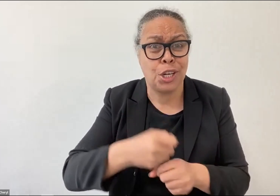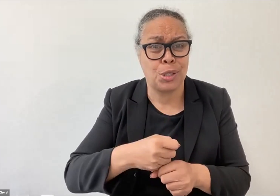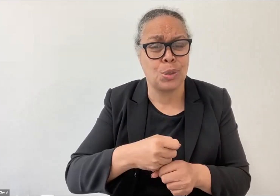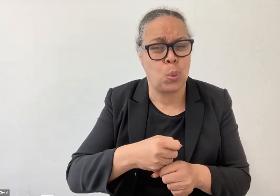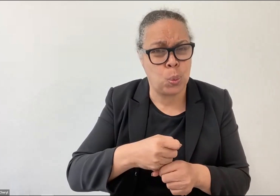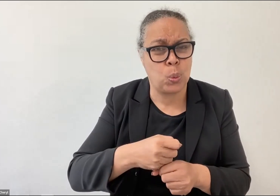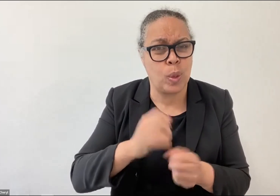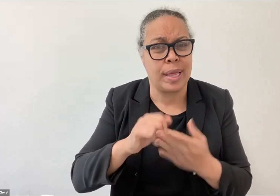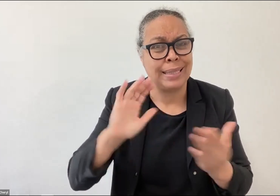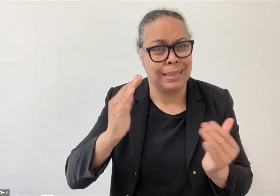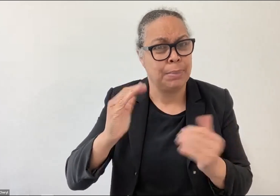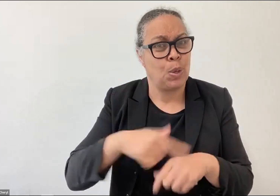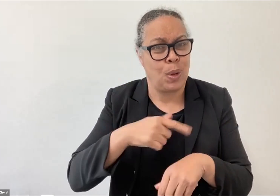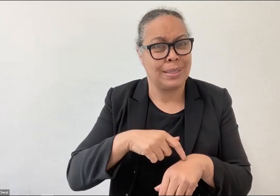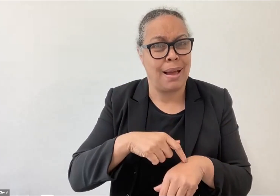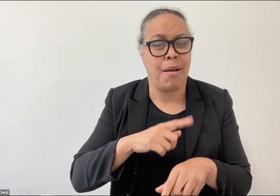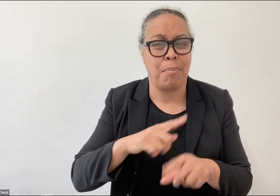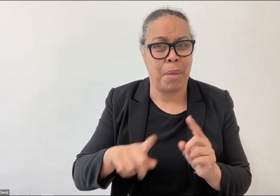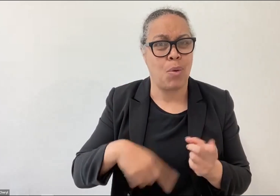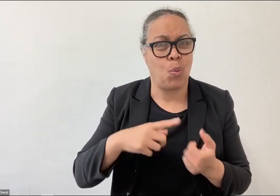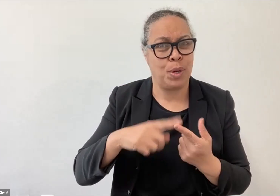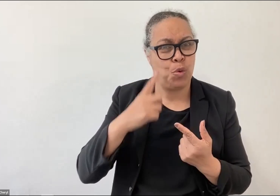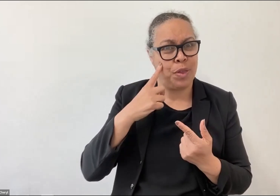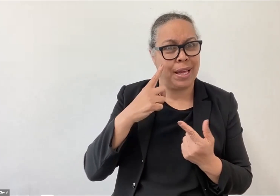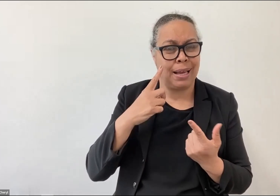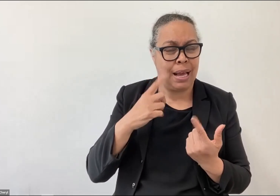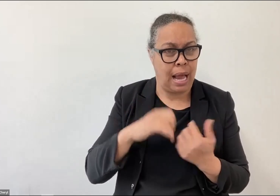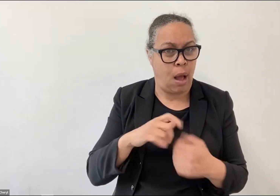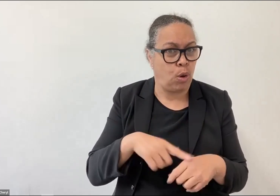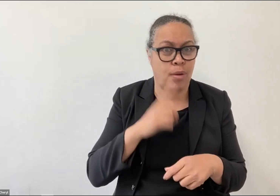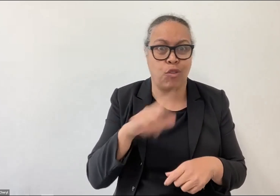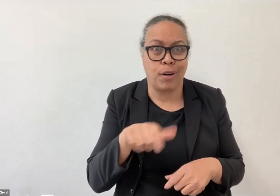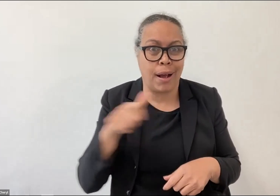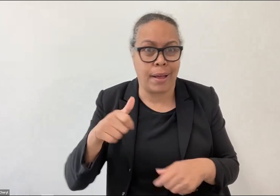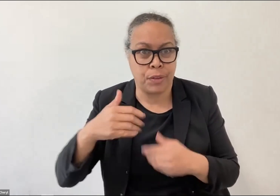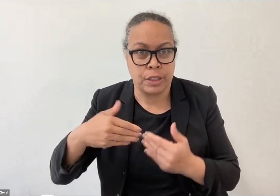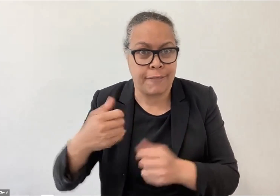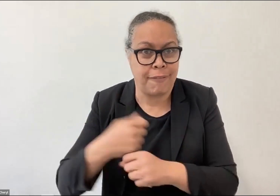I know that seems like a long time. but when you think about how long it's taken to do other things 6 years.